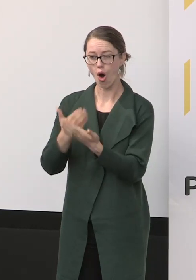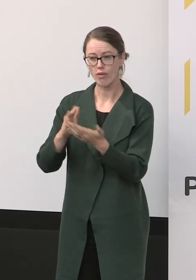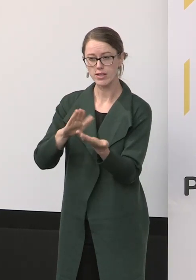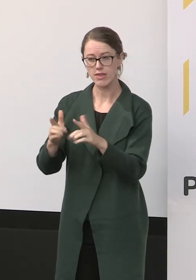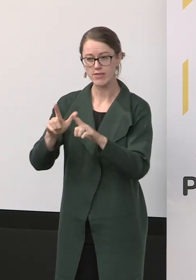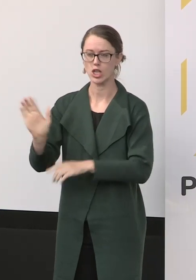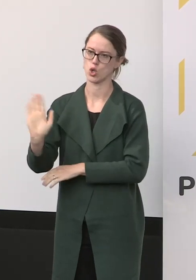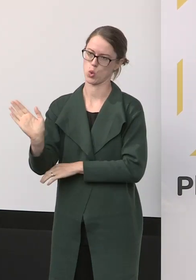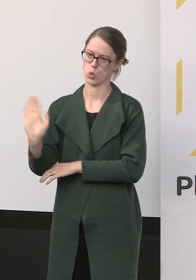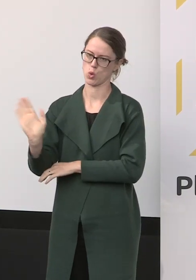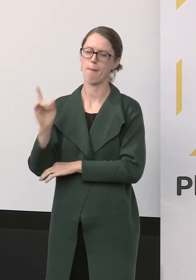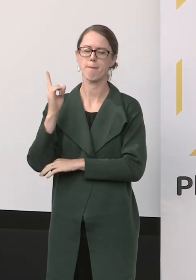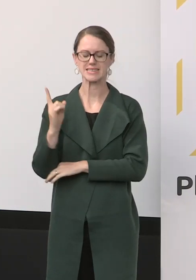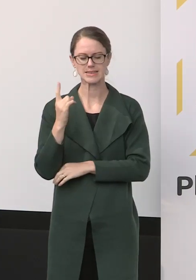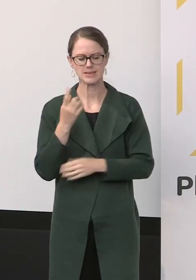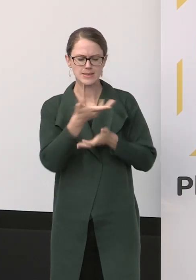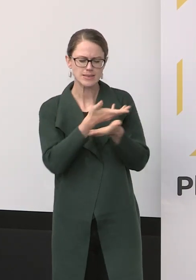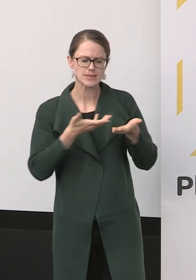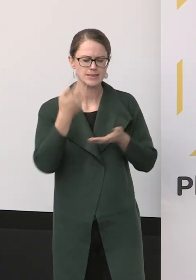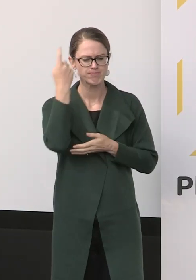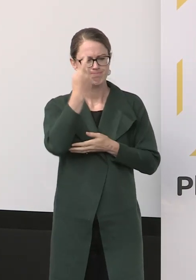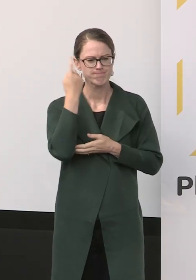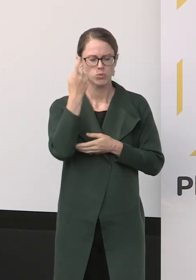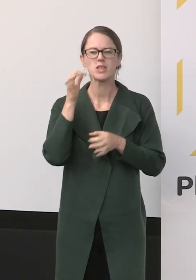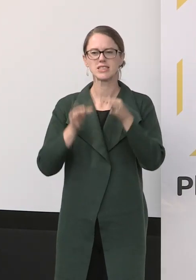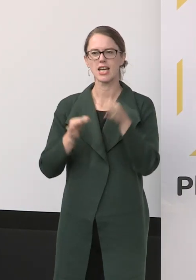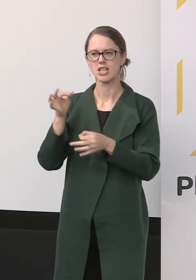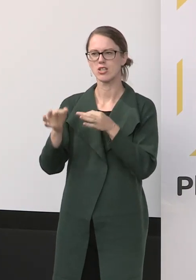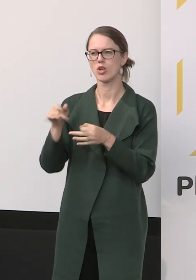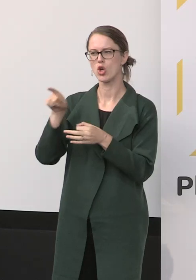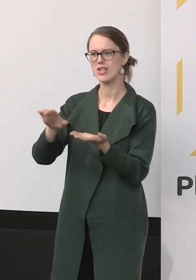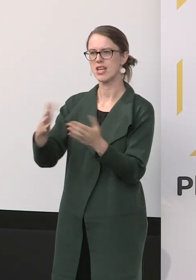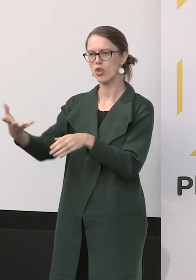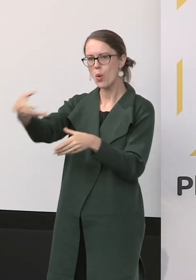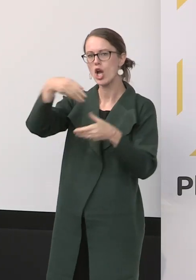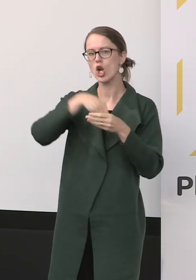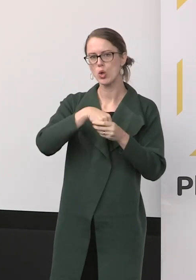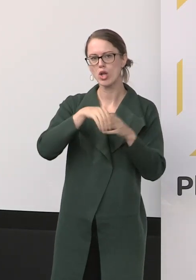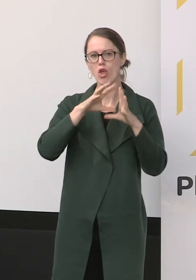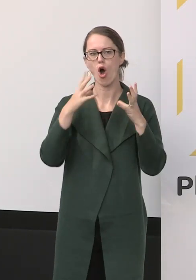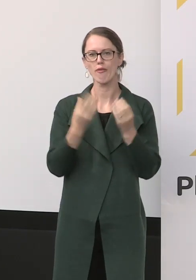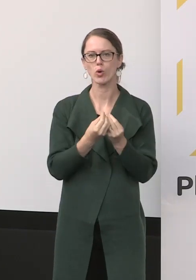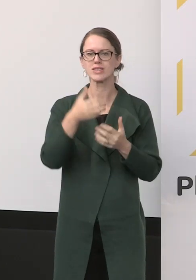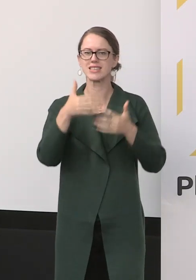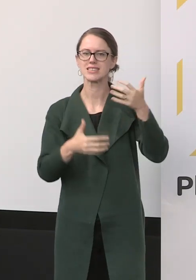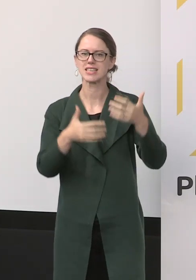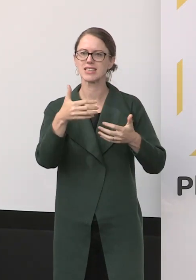COVID-19 is not recorded as the primary cause of her death on her death certificate. However, after consideration,